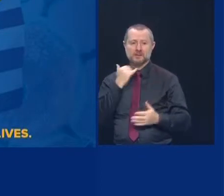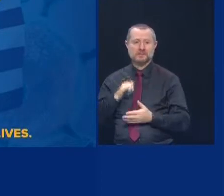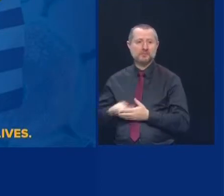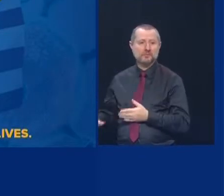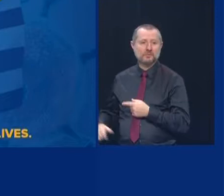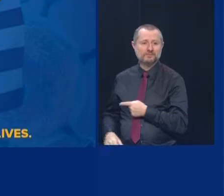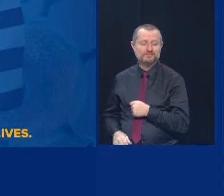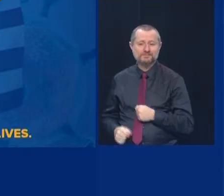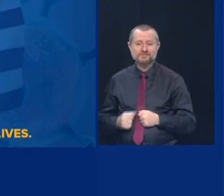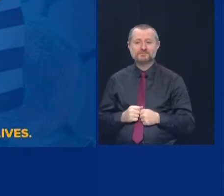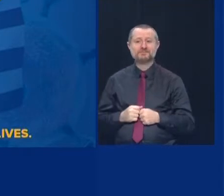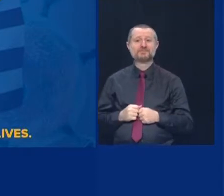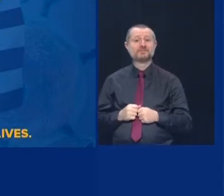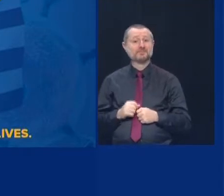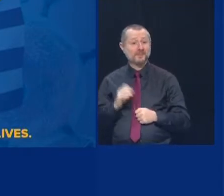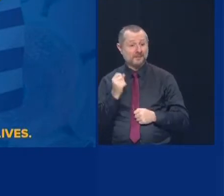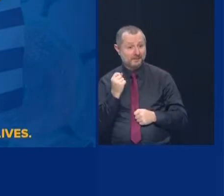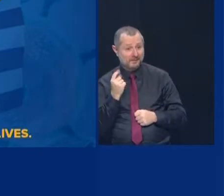ONLY VERMONT, MAINE AND HAWAII